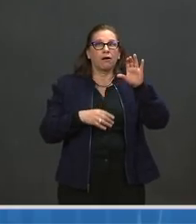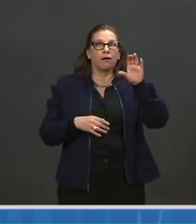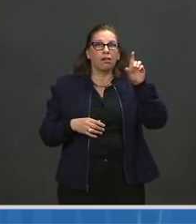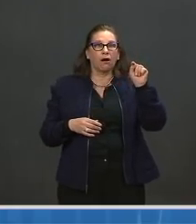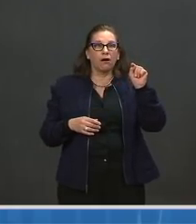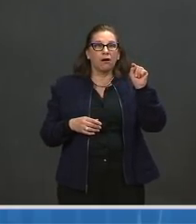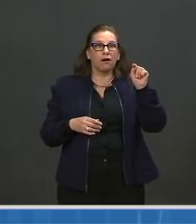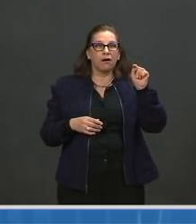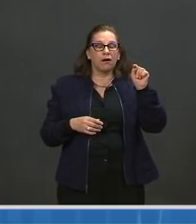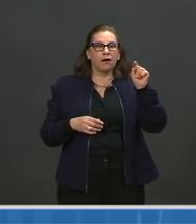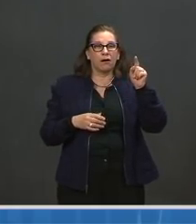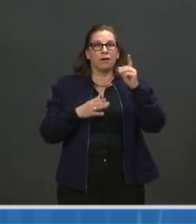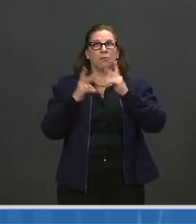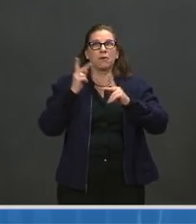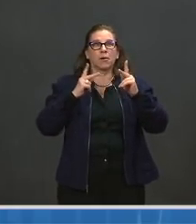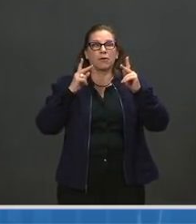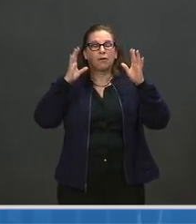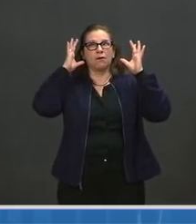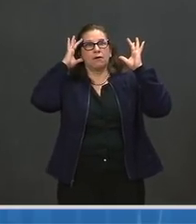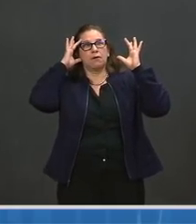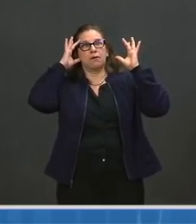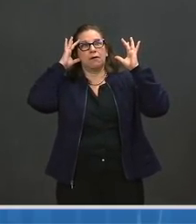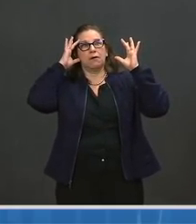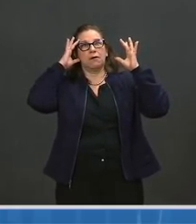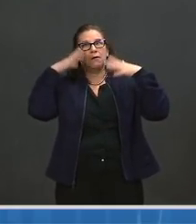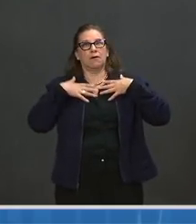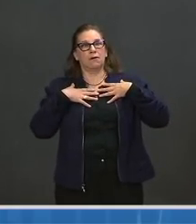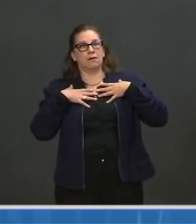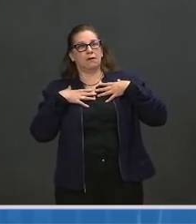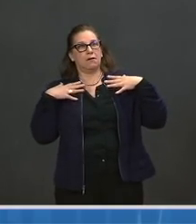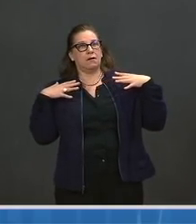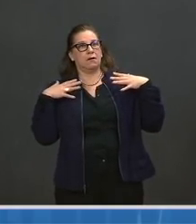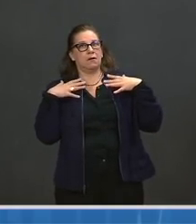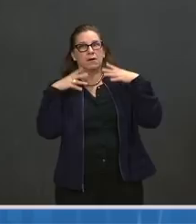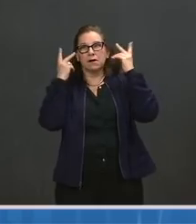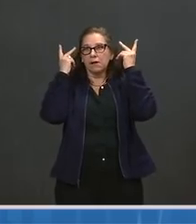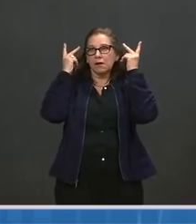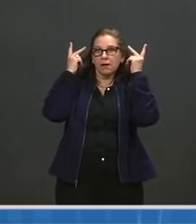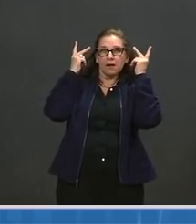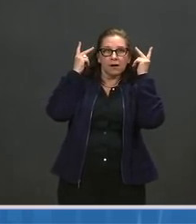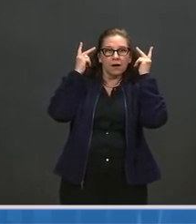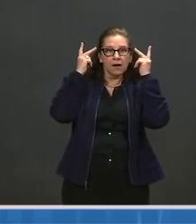During this trial here, there was no indication at all.